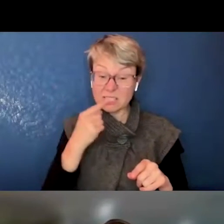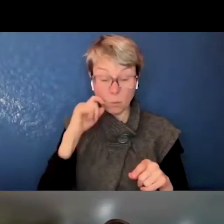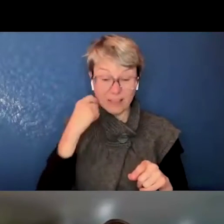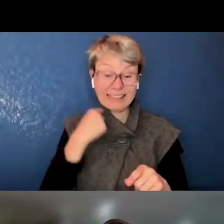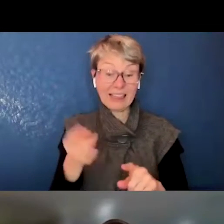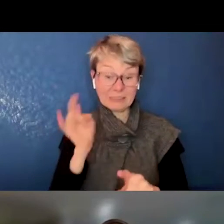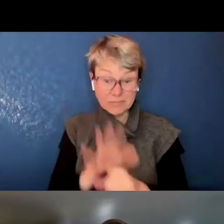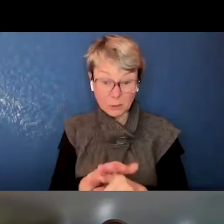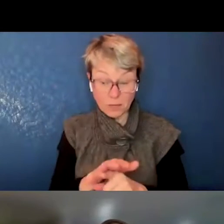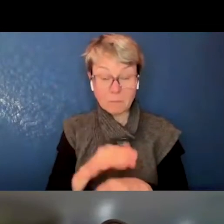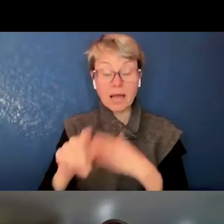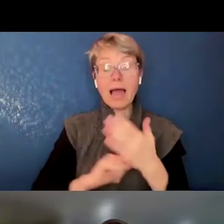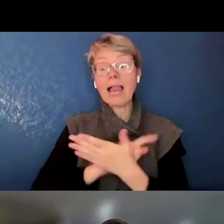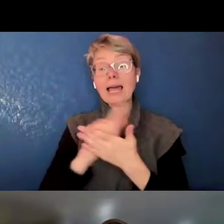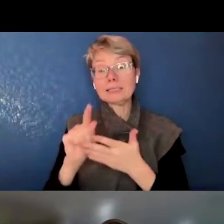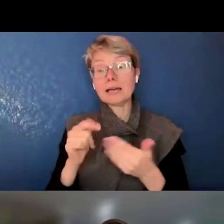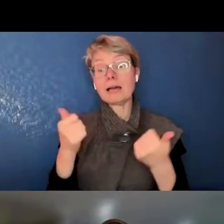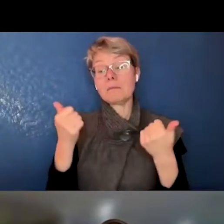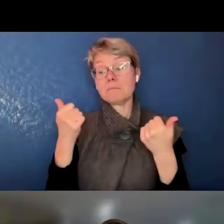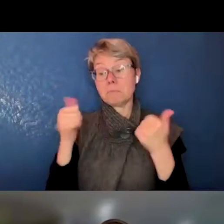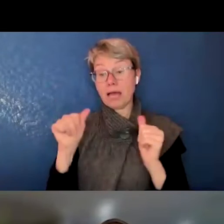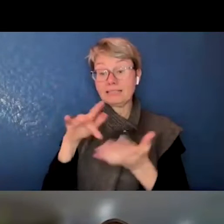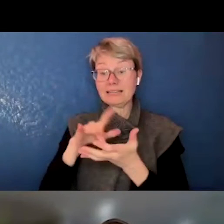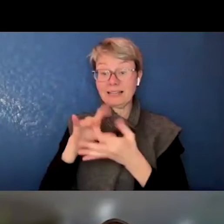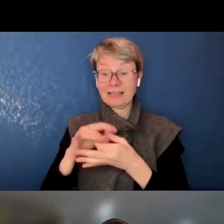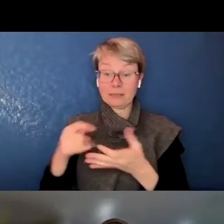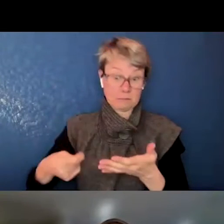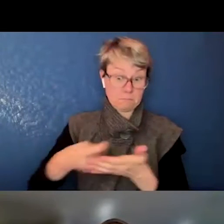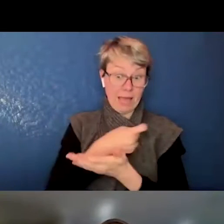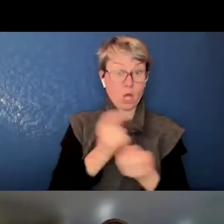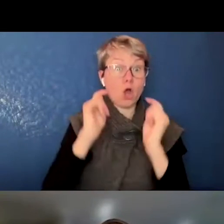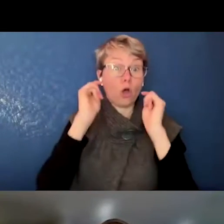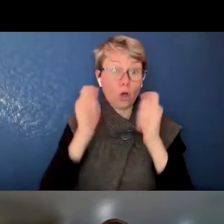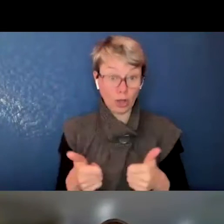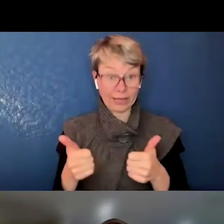from Cent linoln they agreed to pay him early um before the preclusion period had officially had